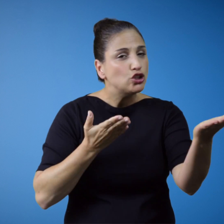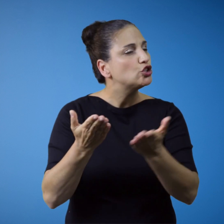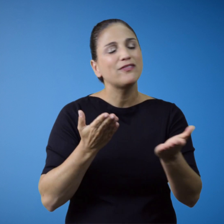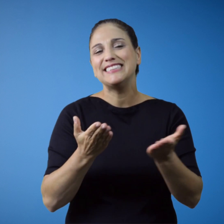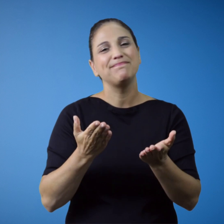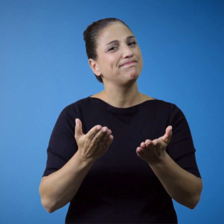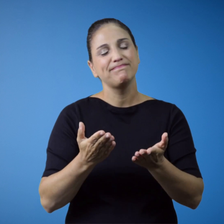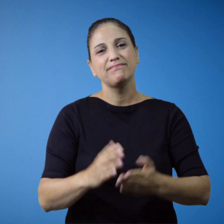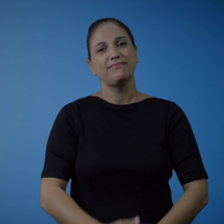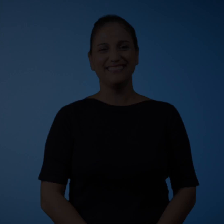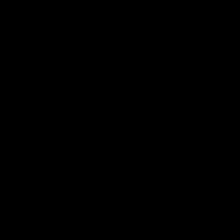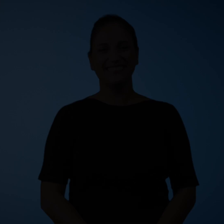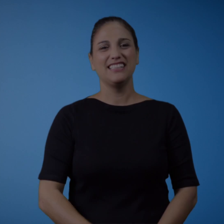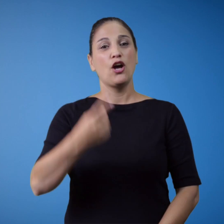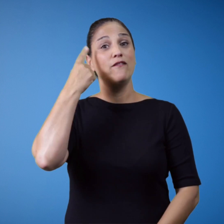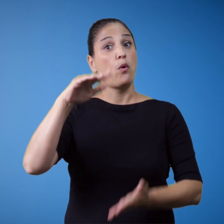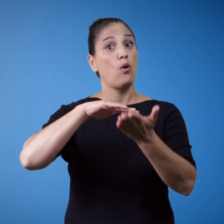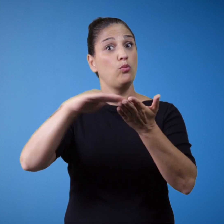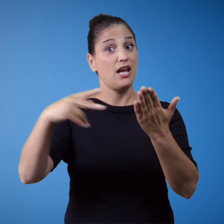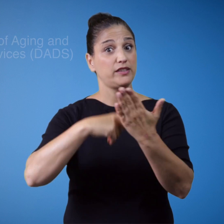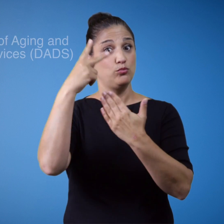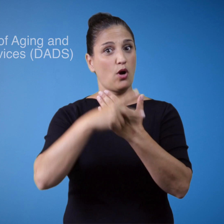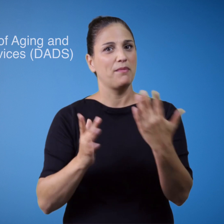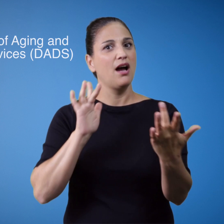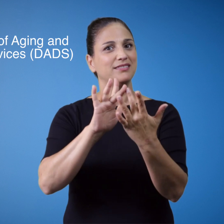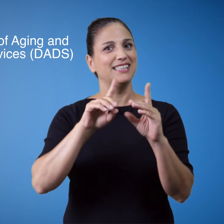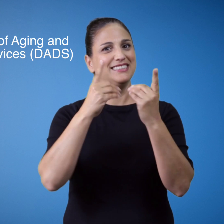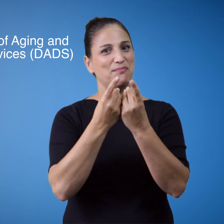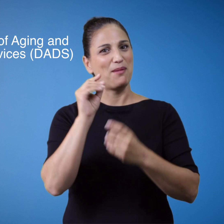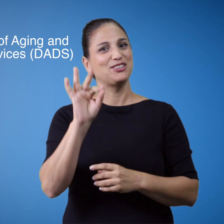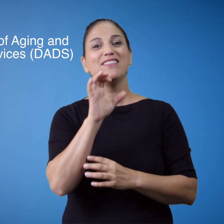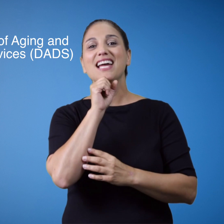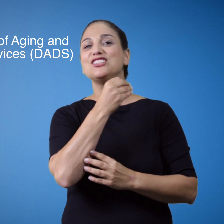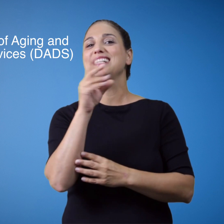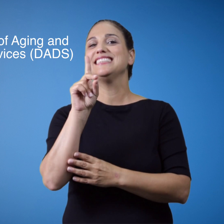Services are not guaranteed. For waiver programs, contact the Department of Aging